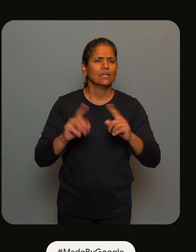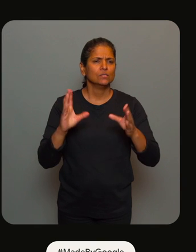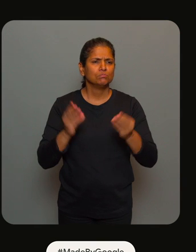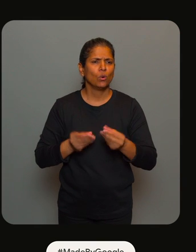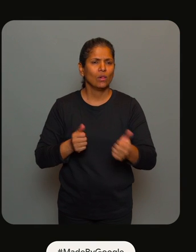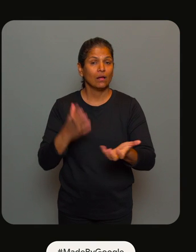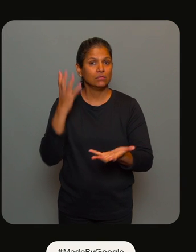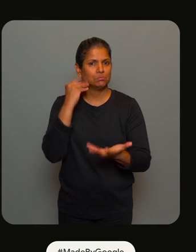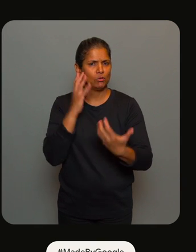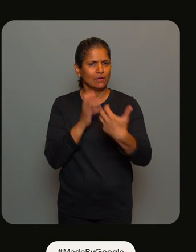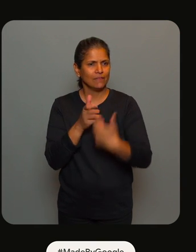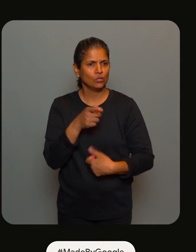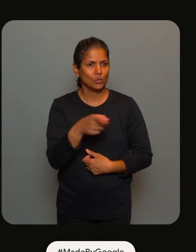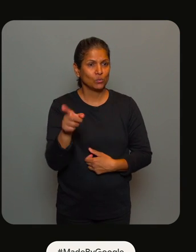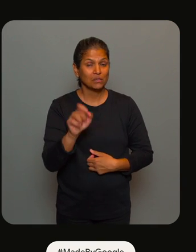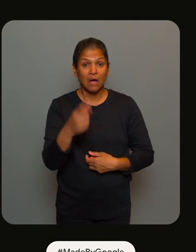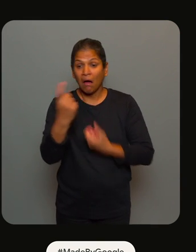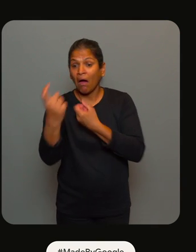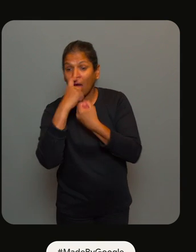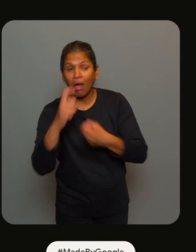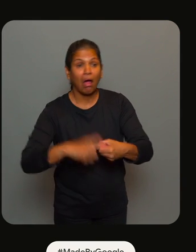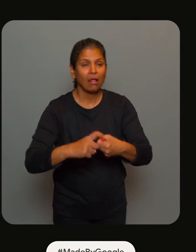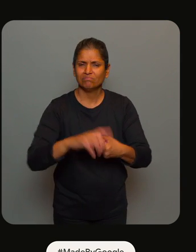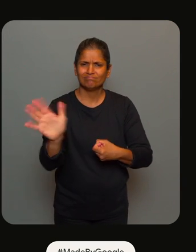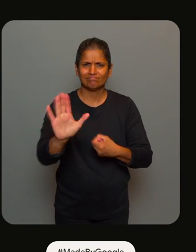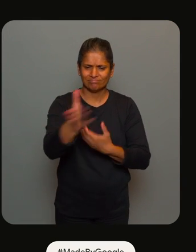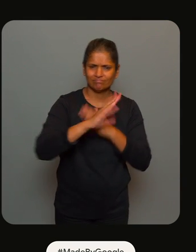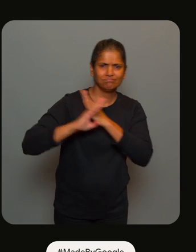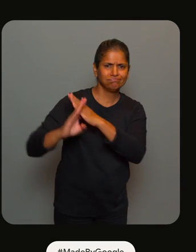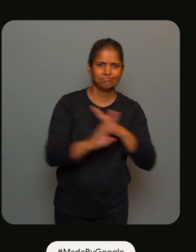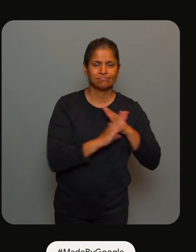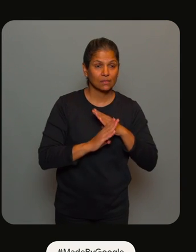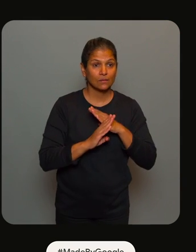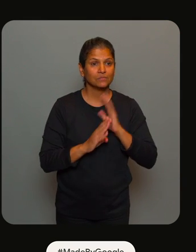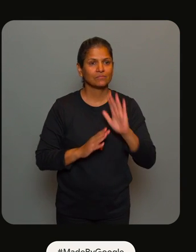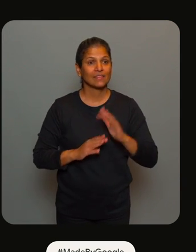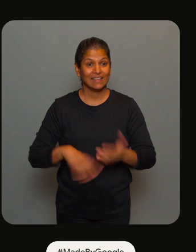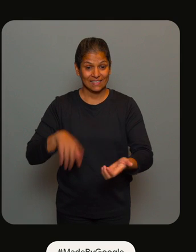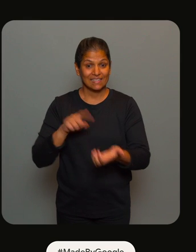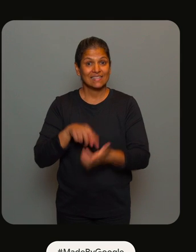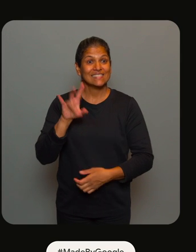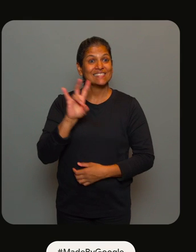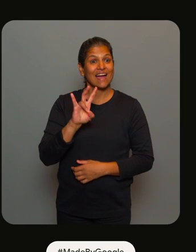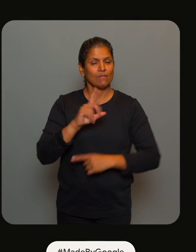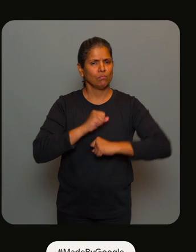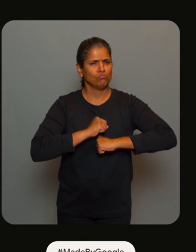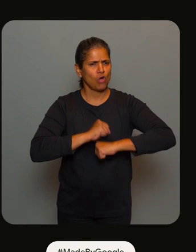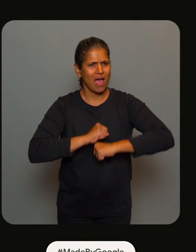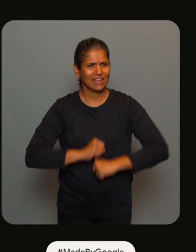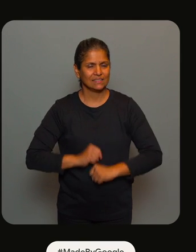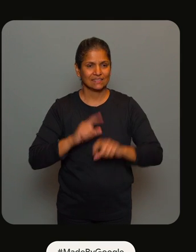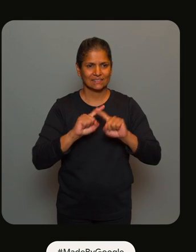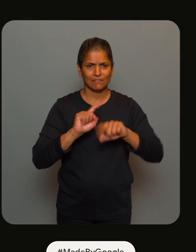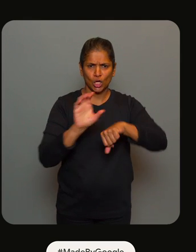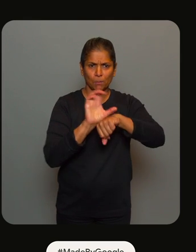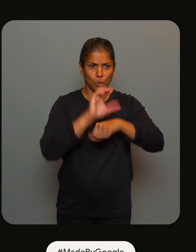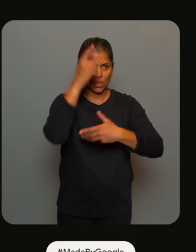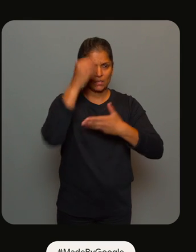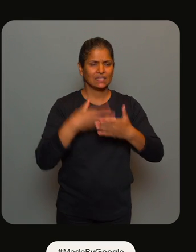device. And with Google Pixel 7, we’re using Protected Computing to keep your health and wellness data private.